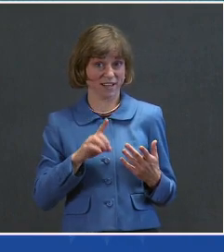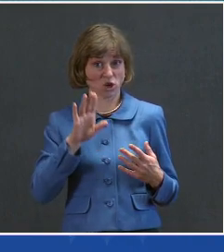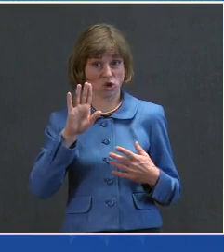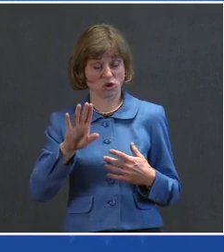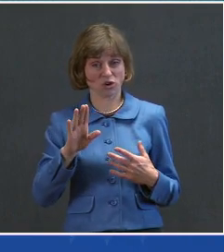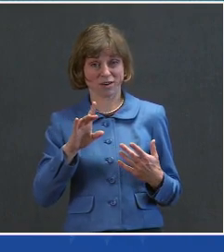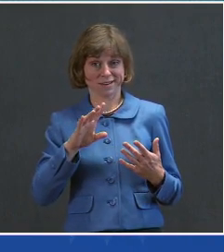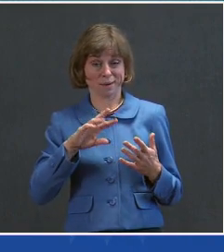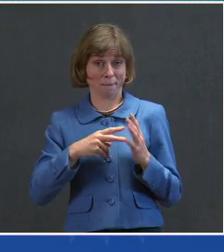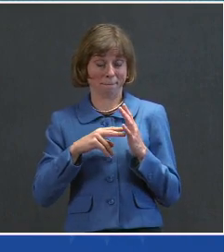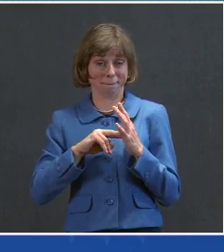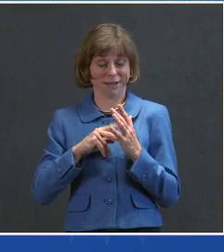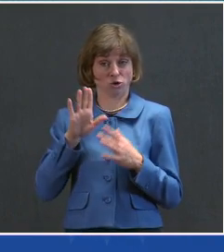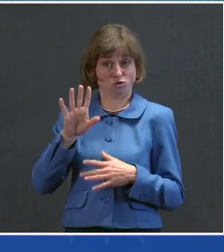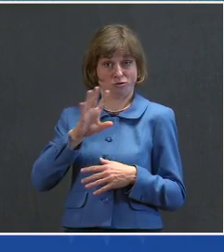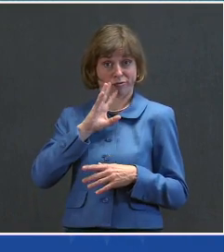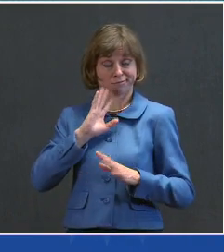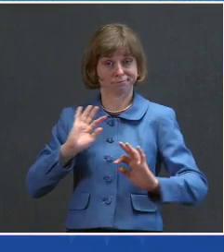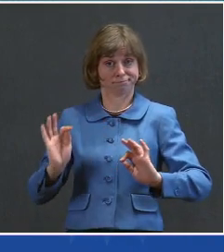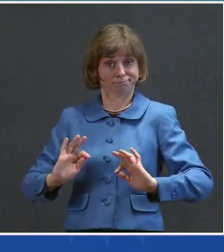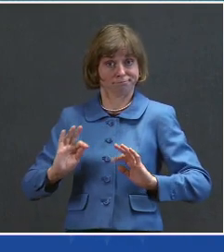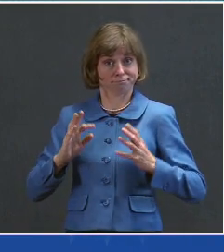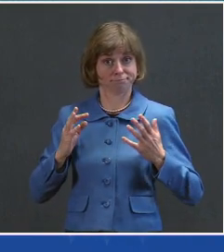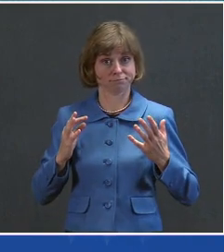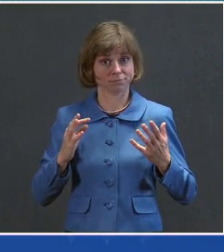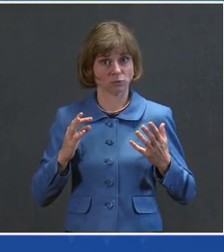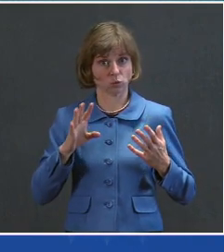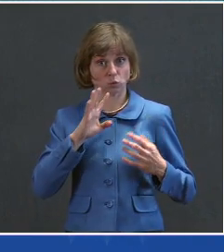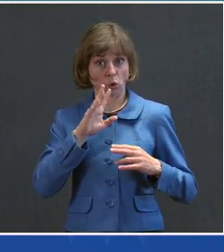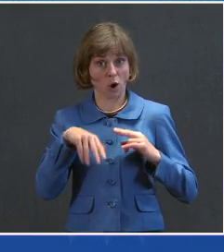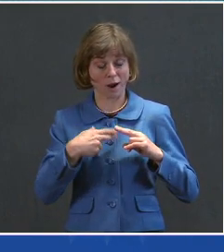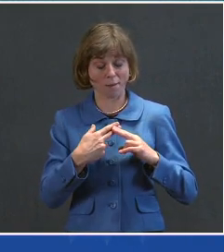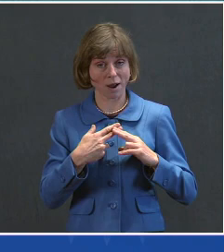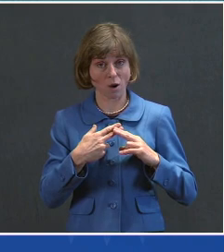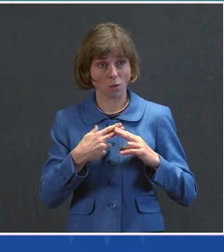that this partnership in particular is going to have any benefit